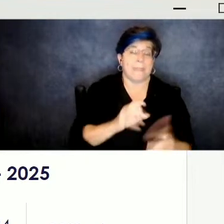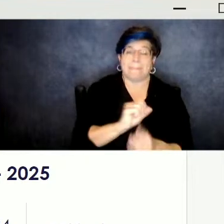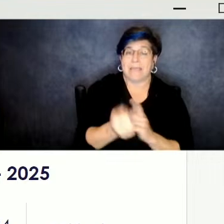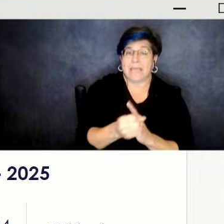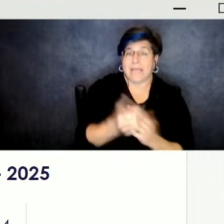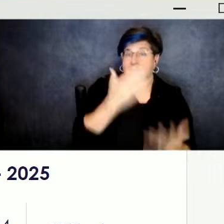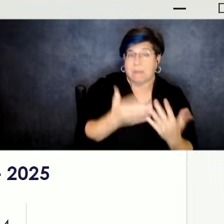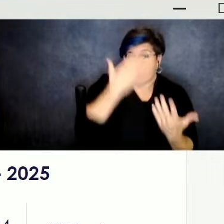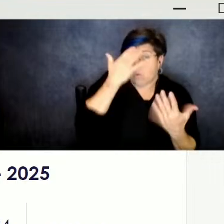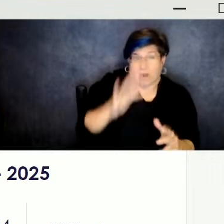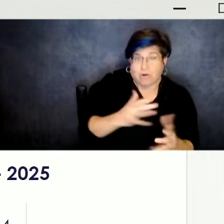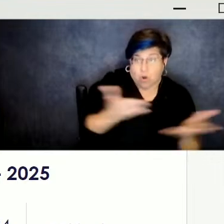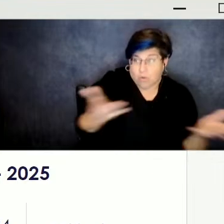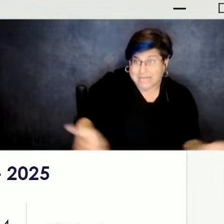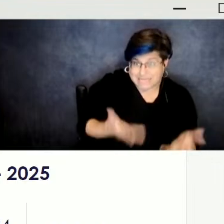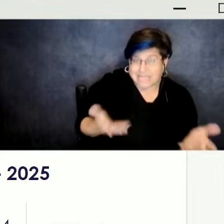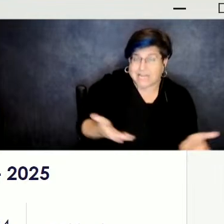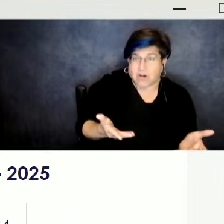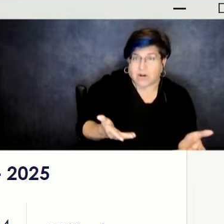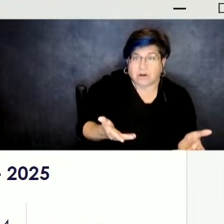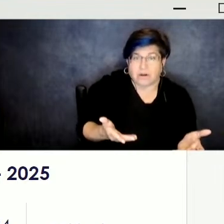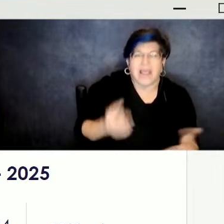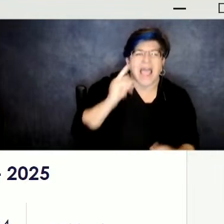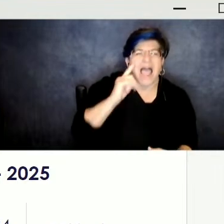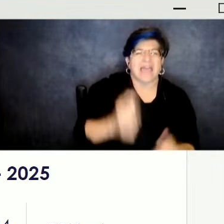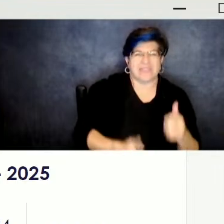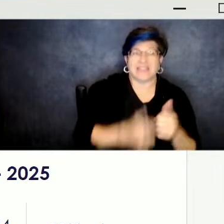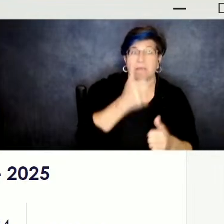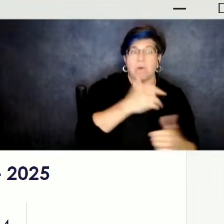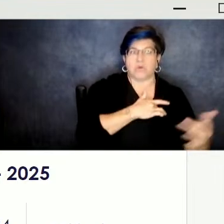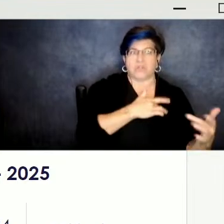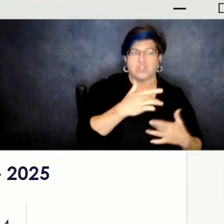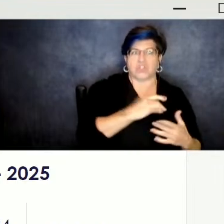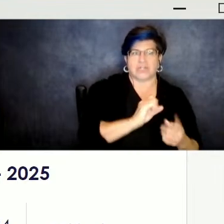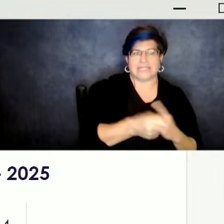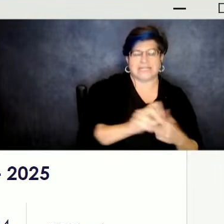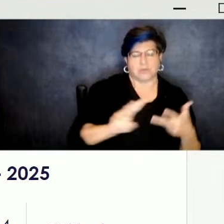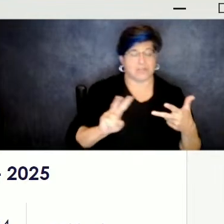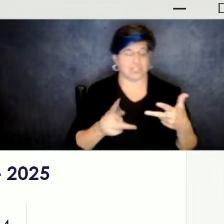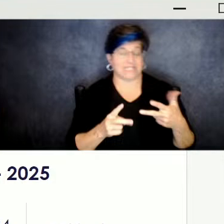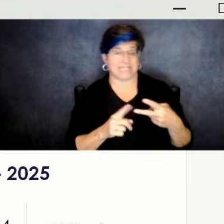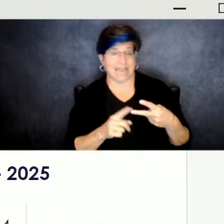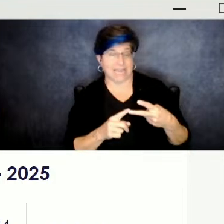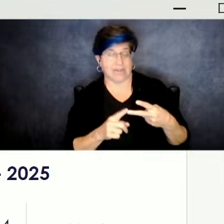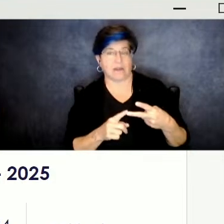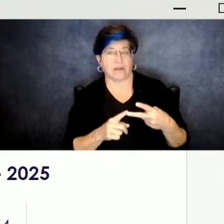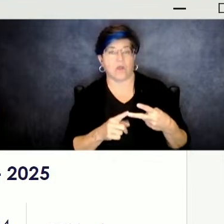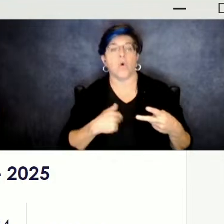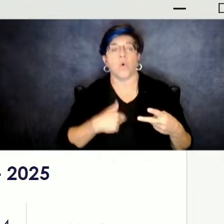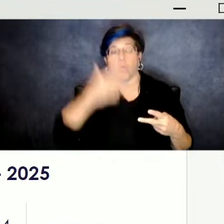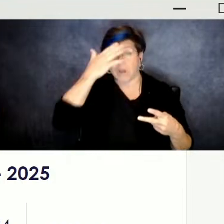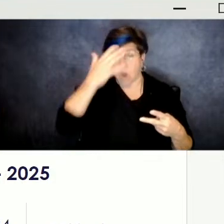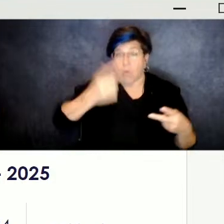COULD EXPLAIN THAT. ONE THERE'S A CASE THAT WE DON'T KNOW ABOUT THAT'S HERE